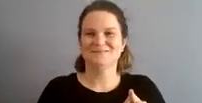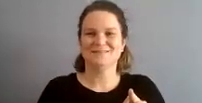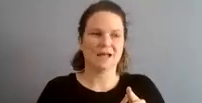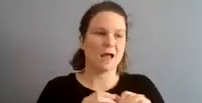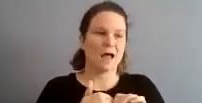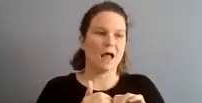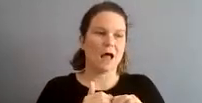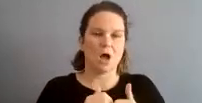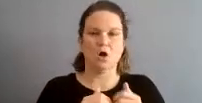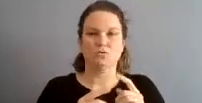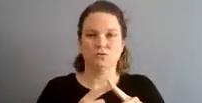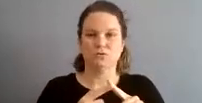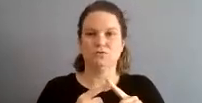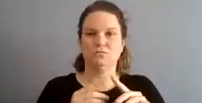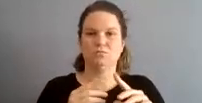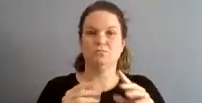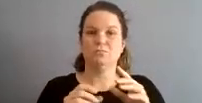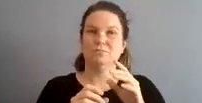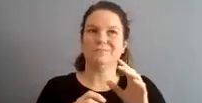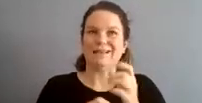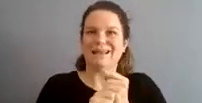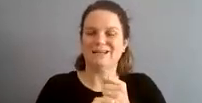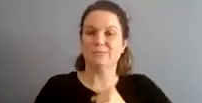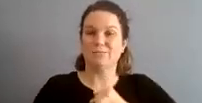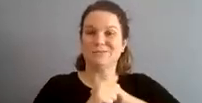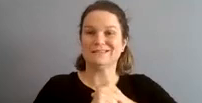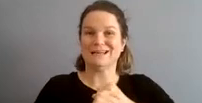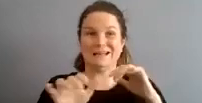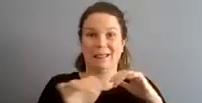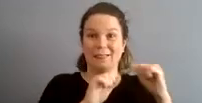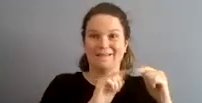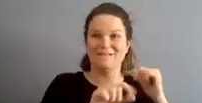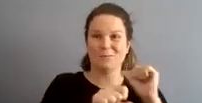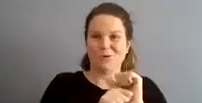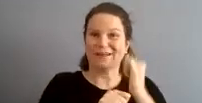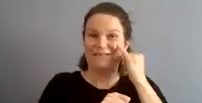provide protected leave away from work when somebody has a need for that. And so